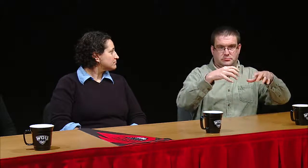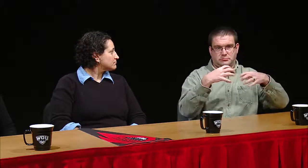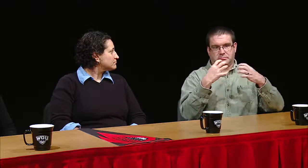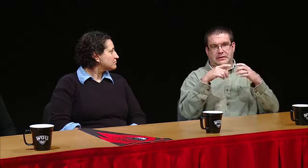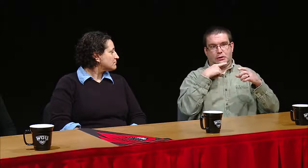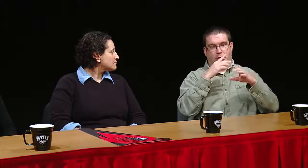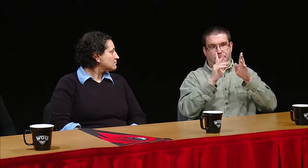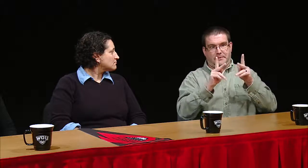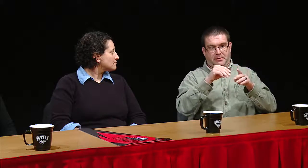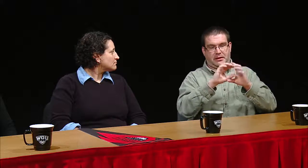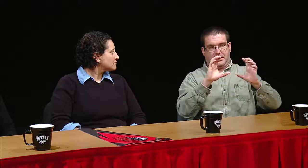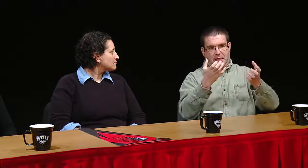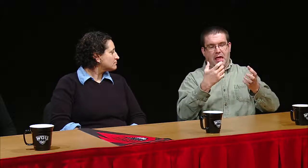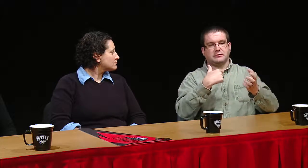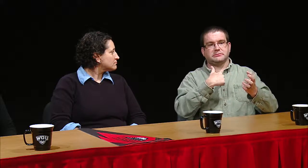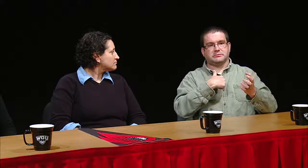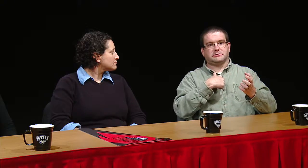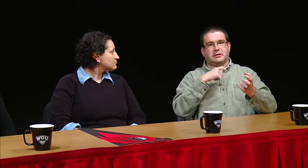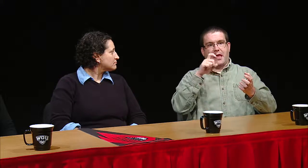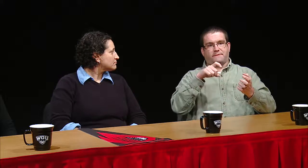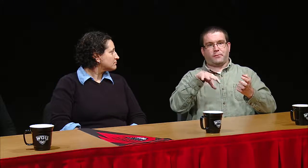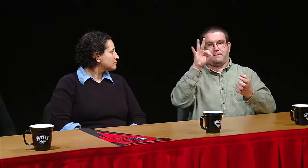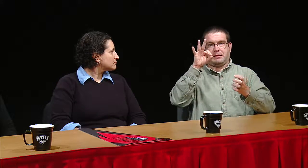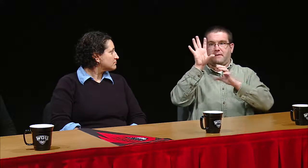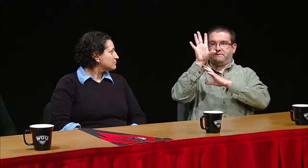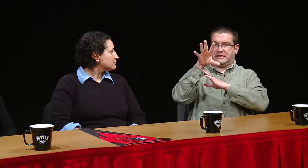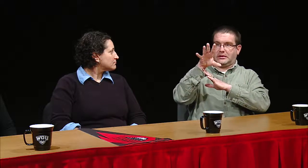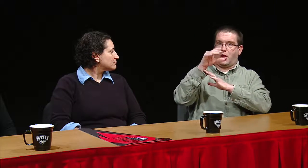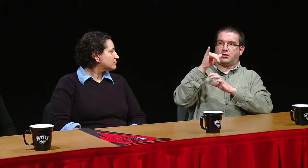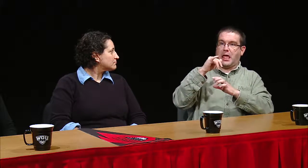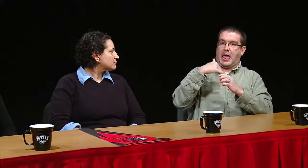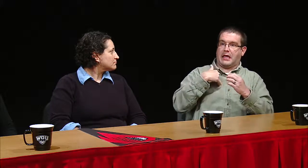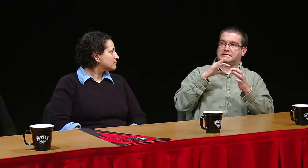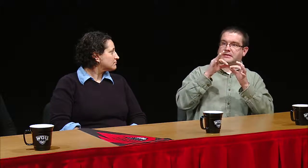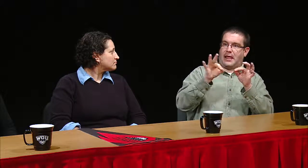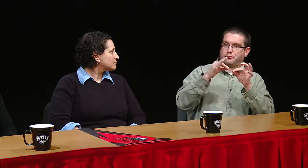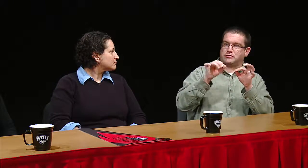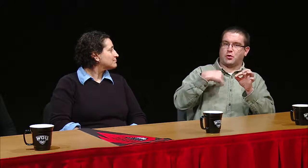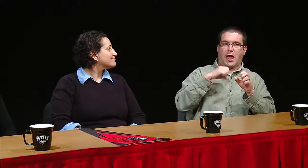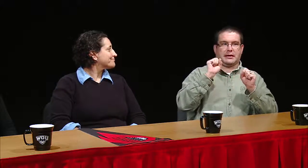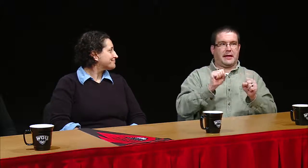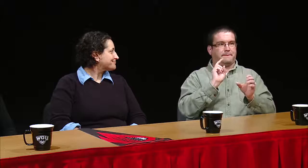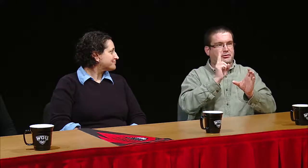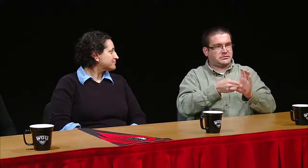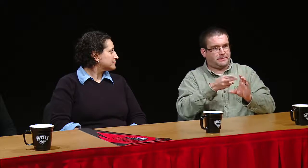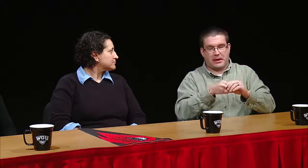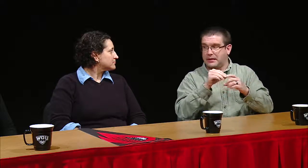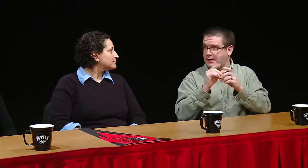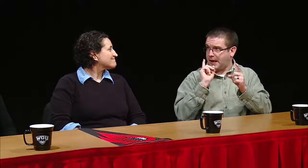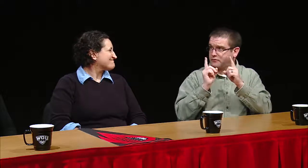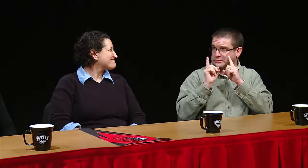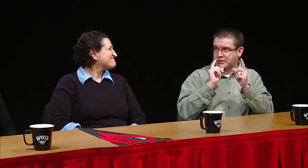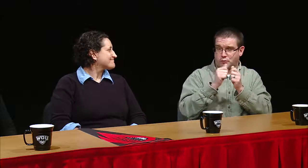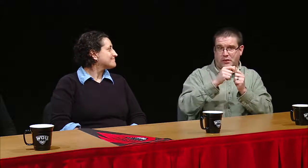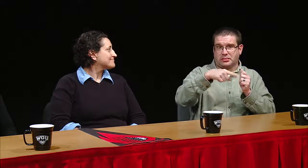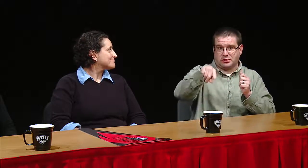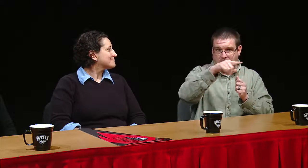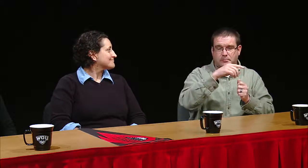in the realm of captioning. I think that that would be amazing if all videos were just required to be captioned.